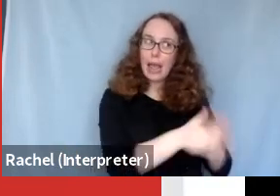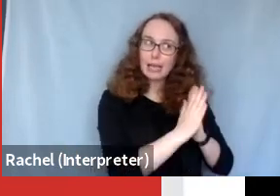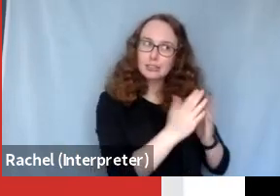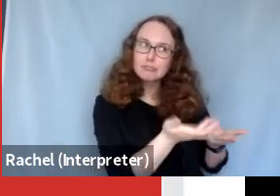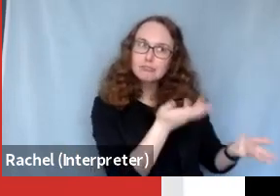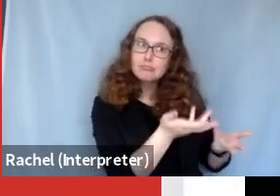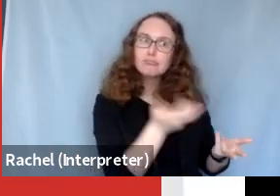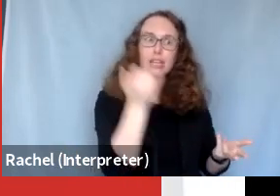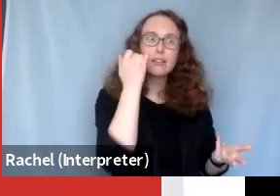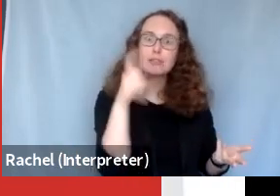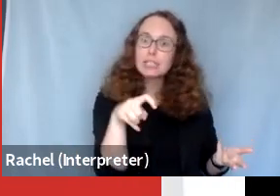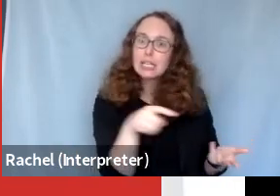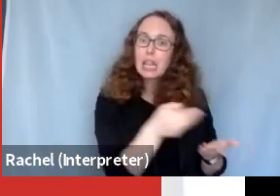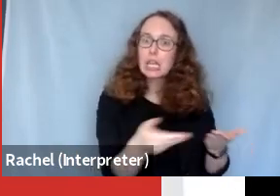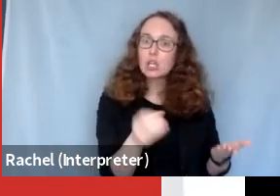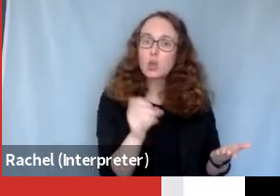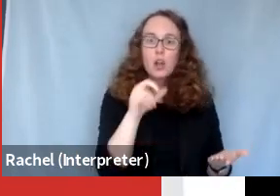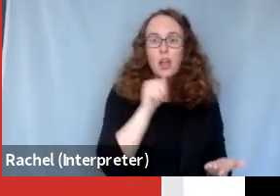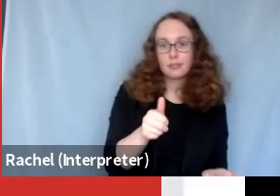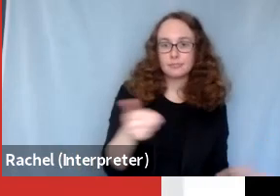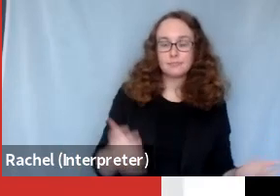Okay let's see, we have a question from Sarah, how do I apply